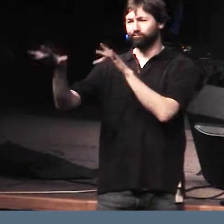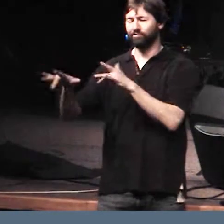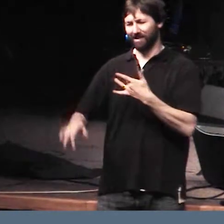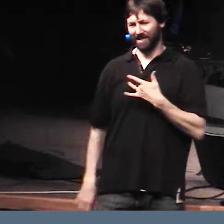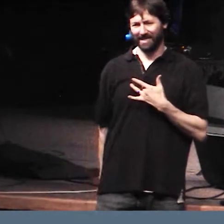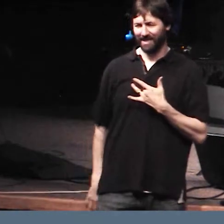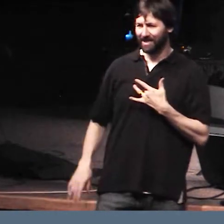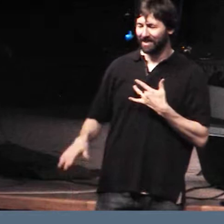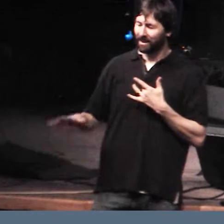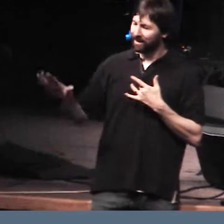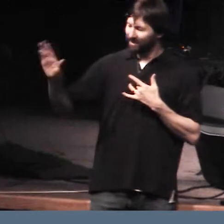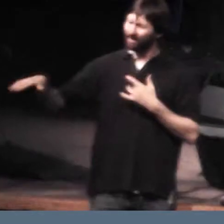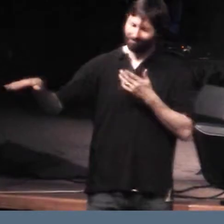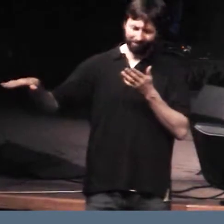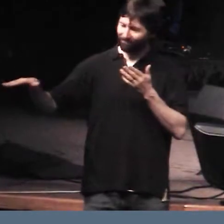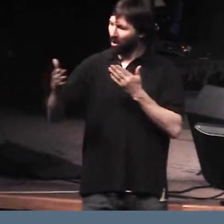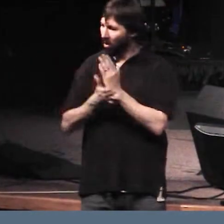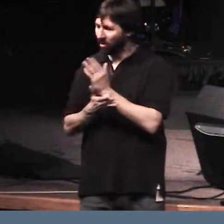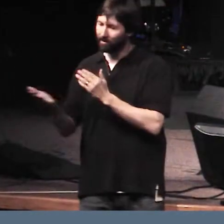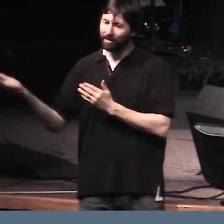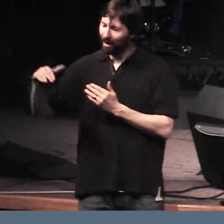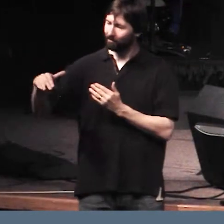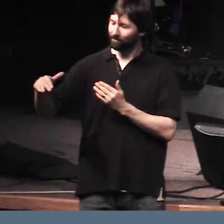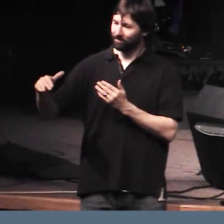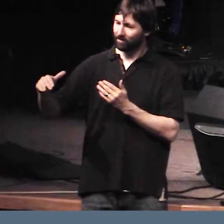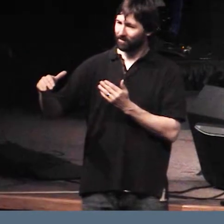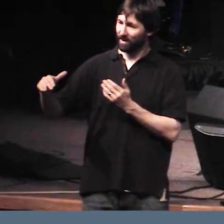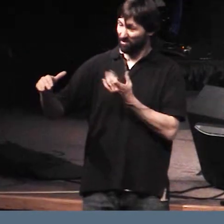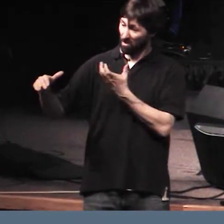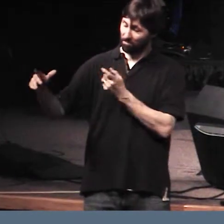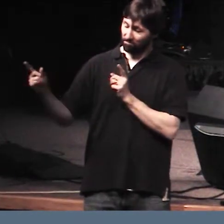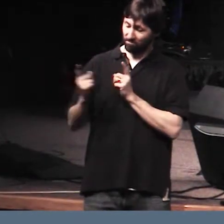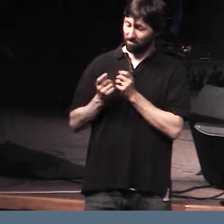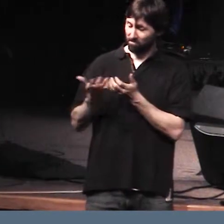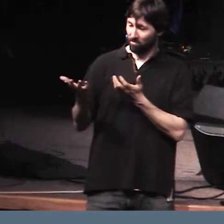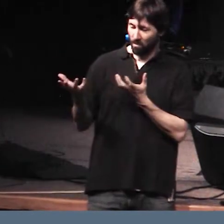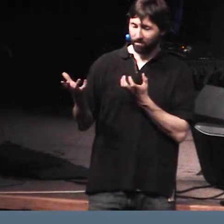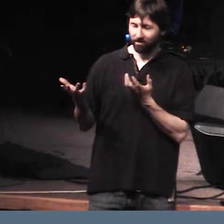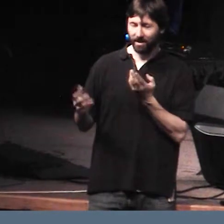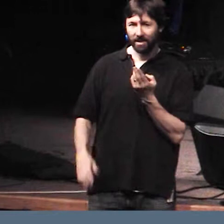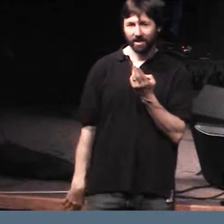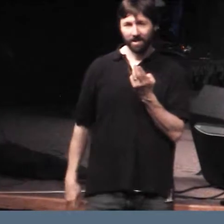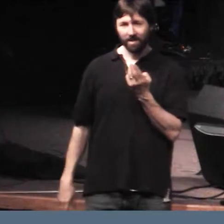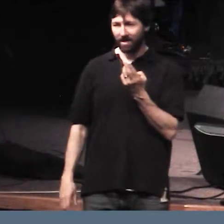Ruth you can even come and visit the water cooler if you want and then actually he